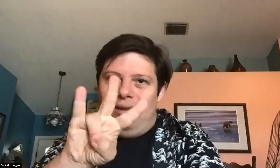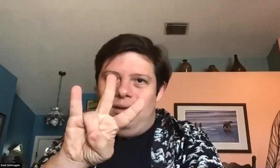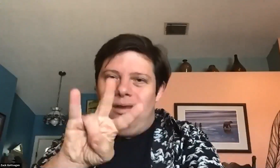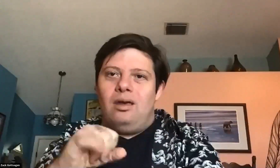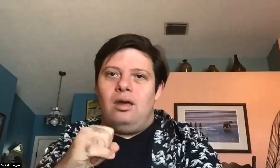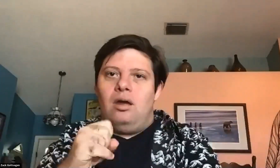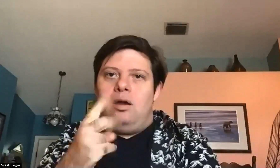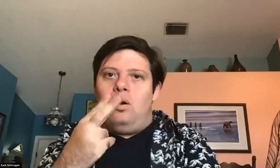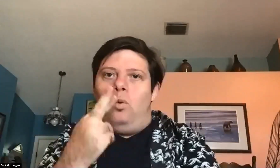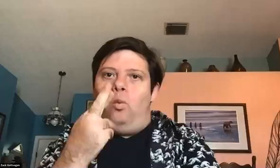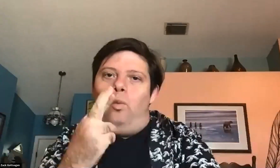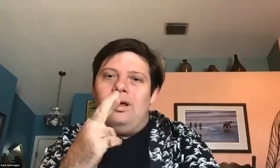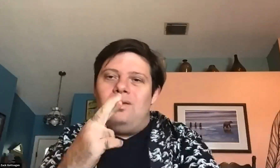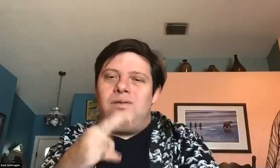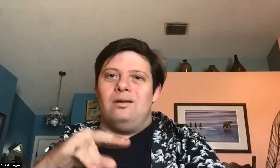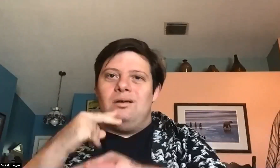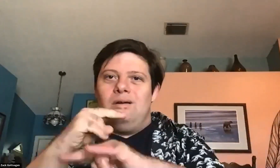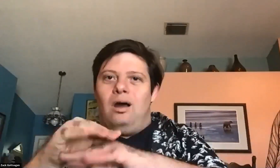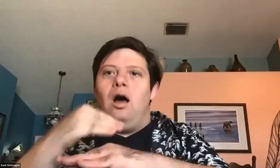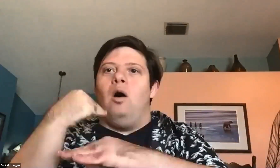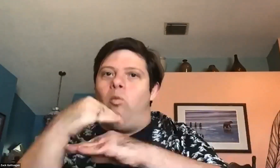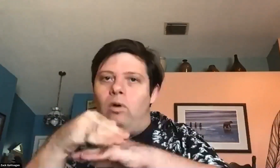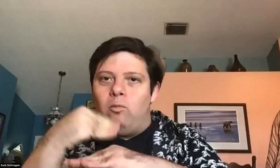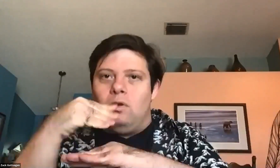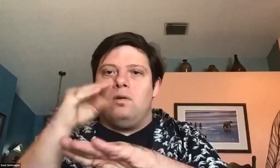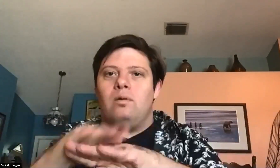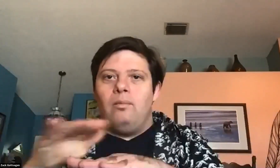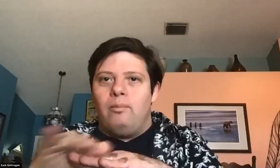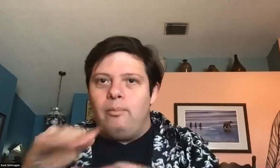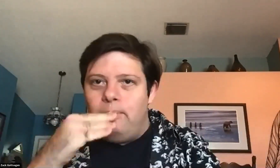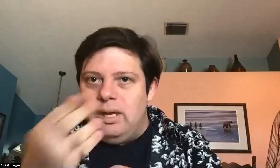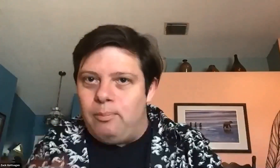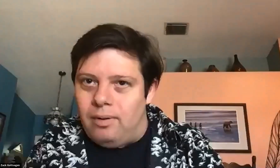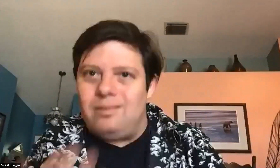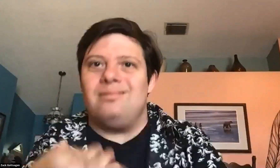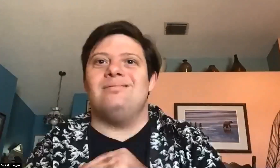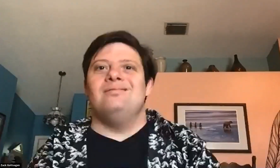say I